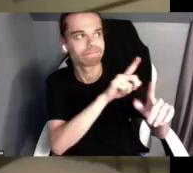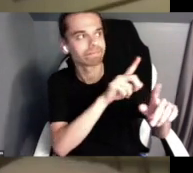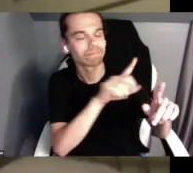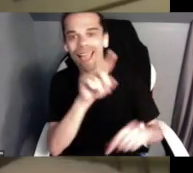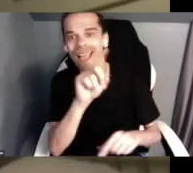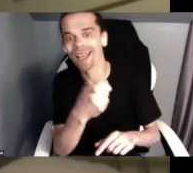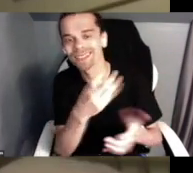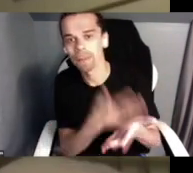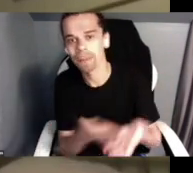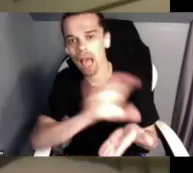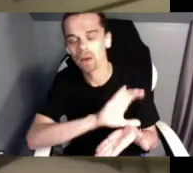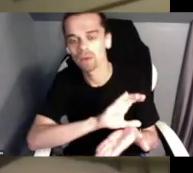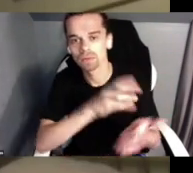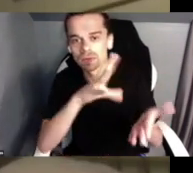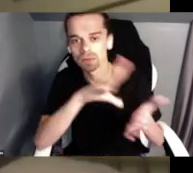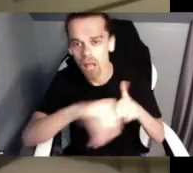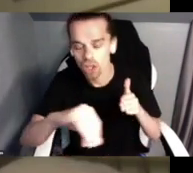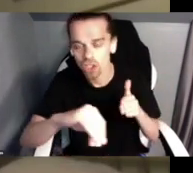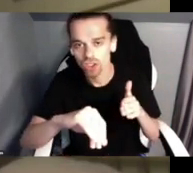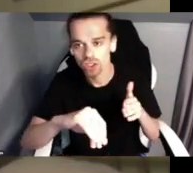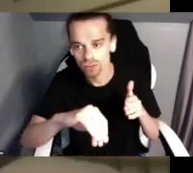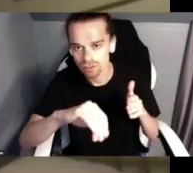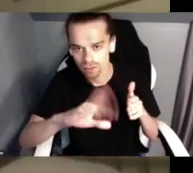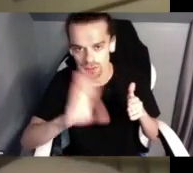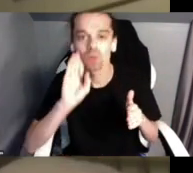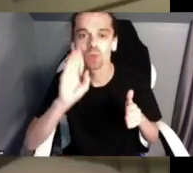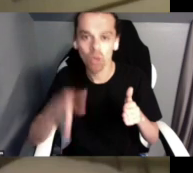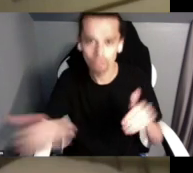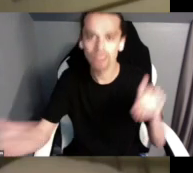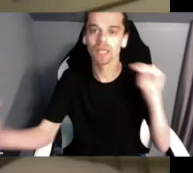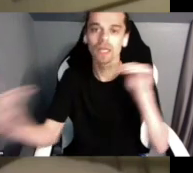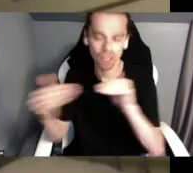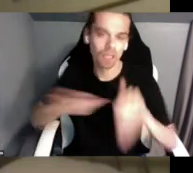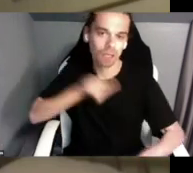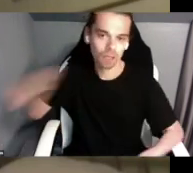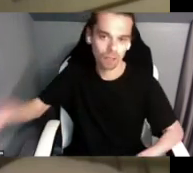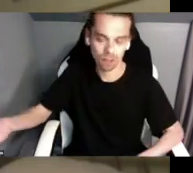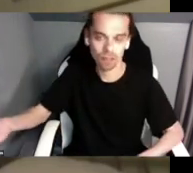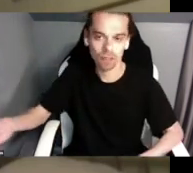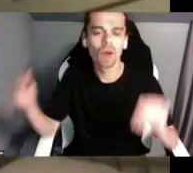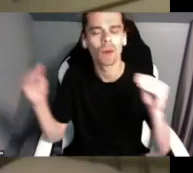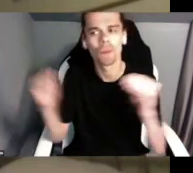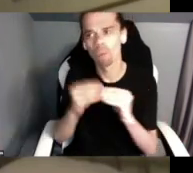and meaningful compensation more than like $20 gift card.